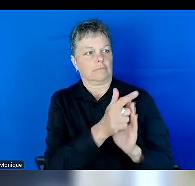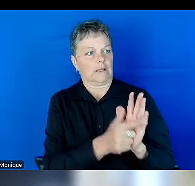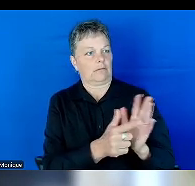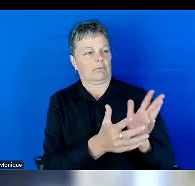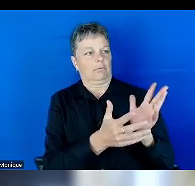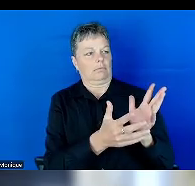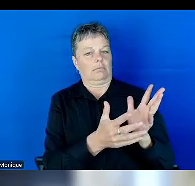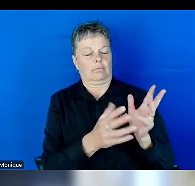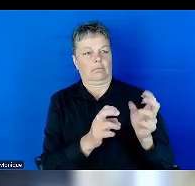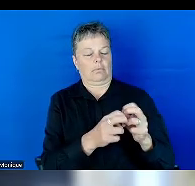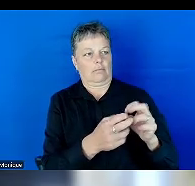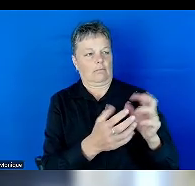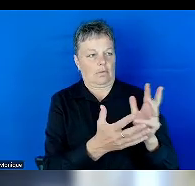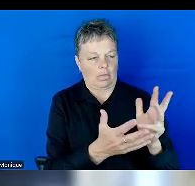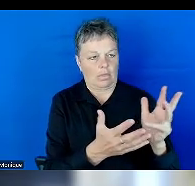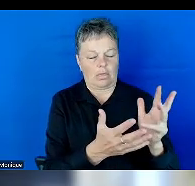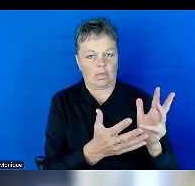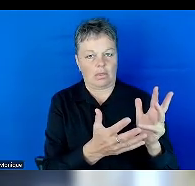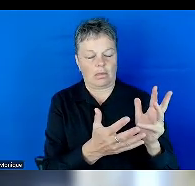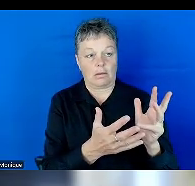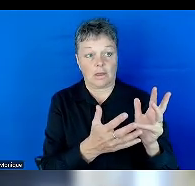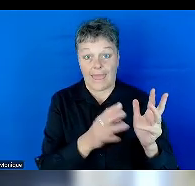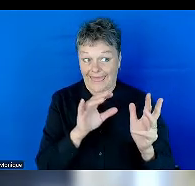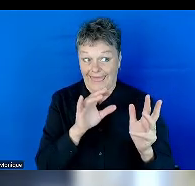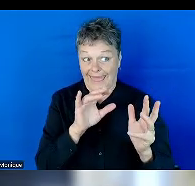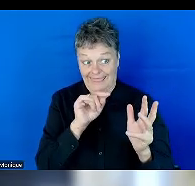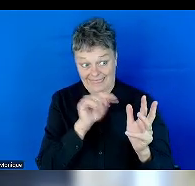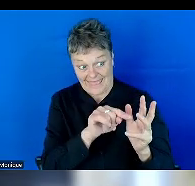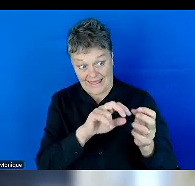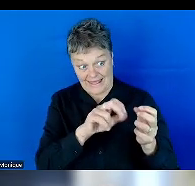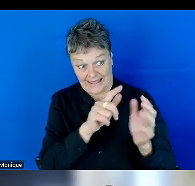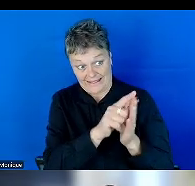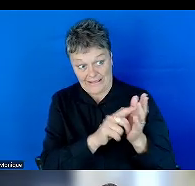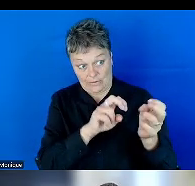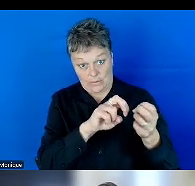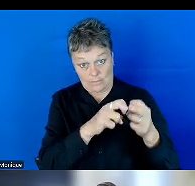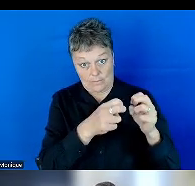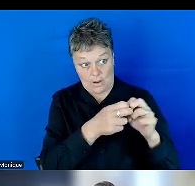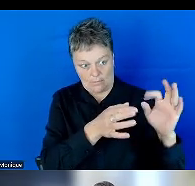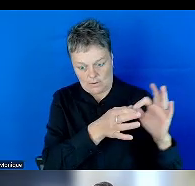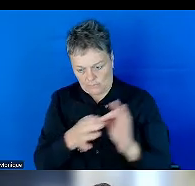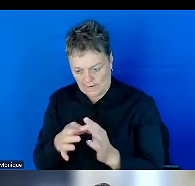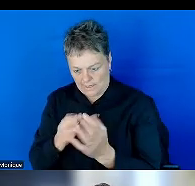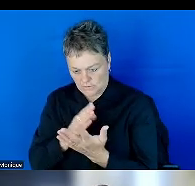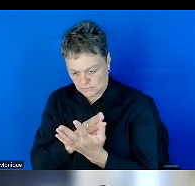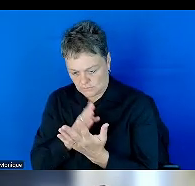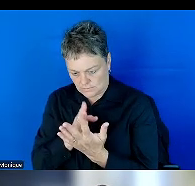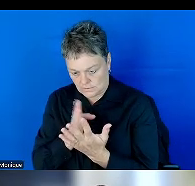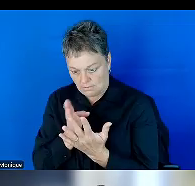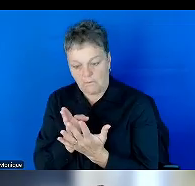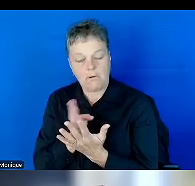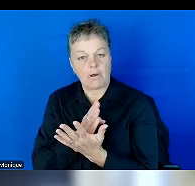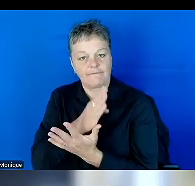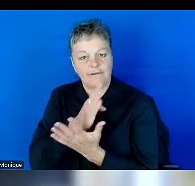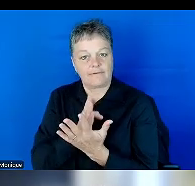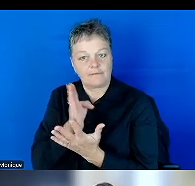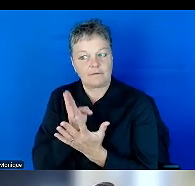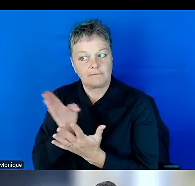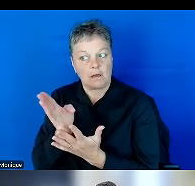within the areas of practice, then we can give you free and confidential legal advice. Uh the service